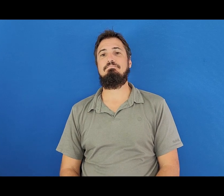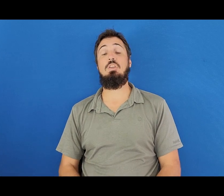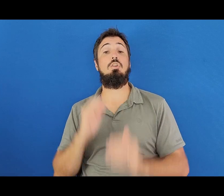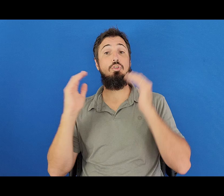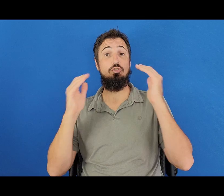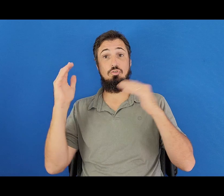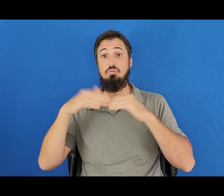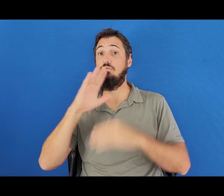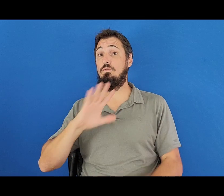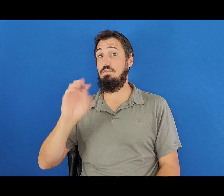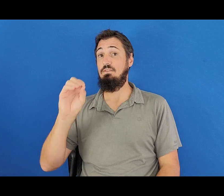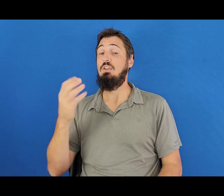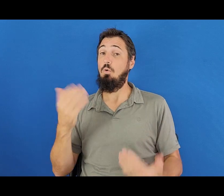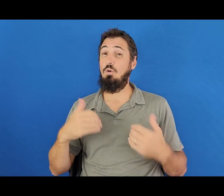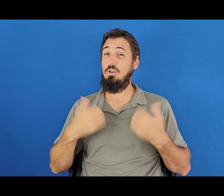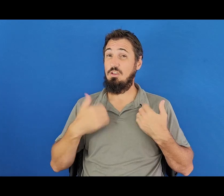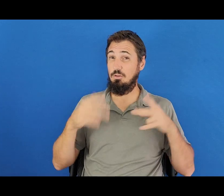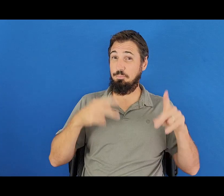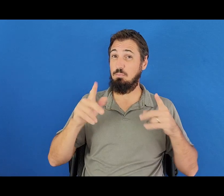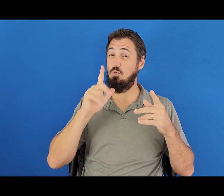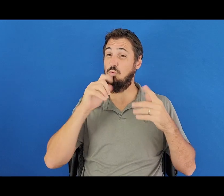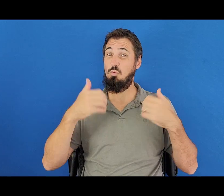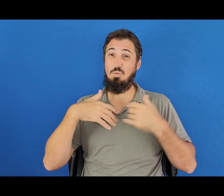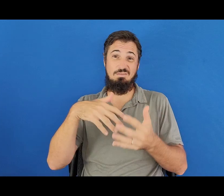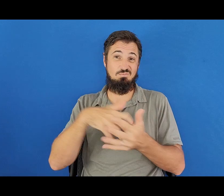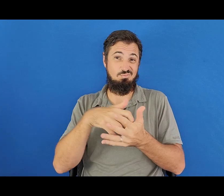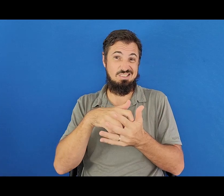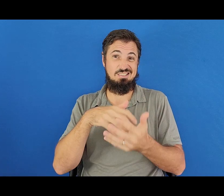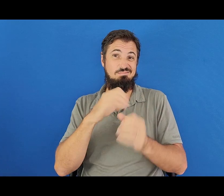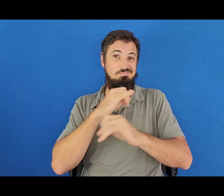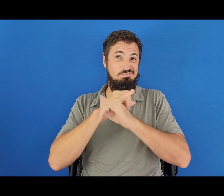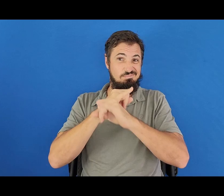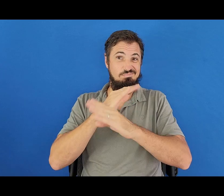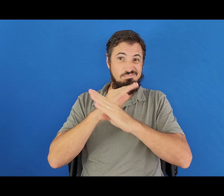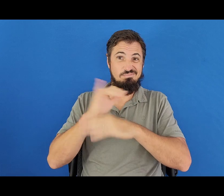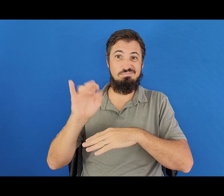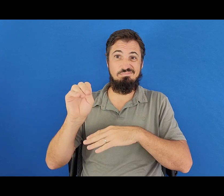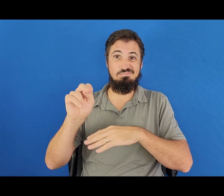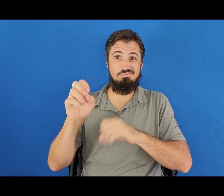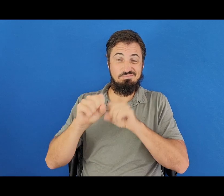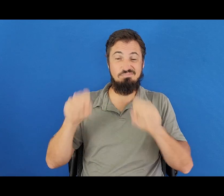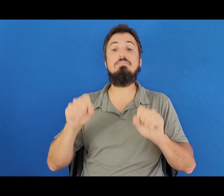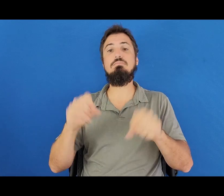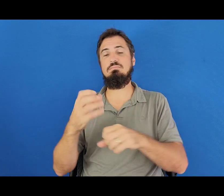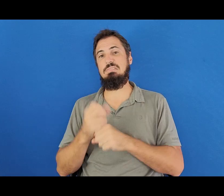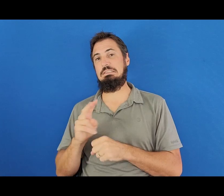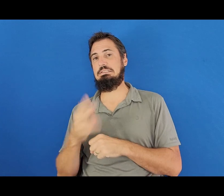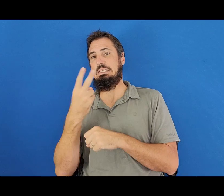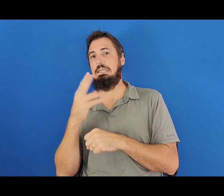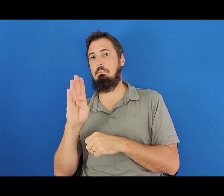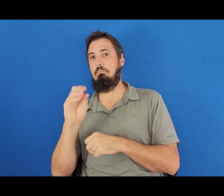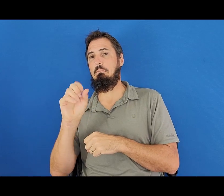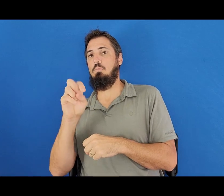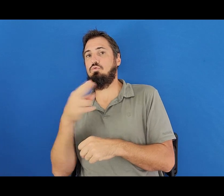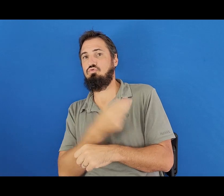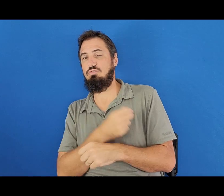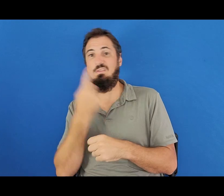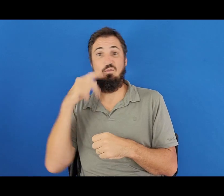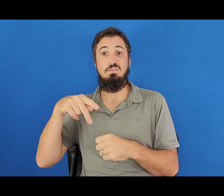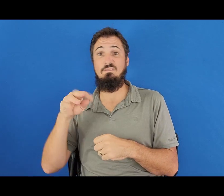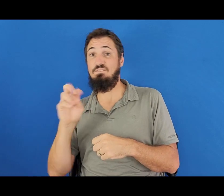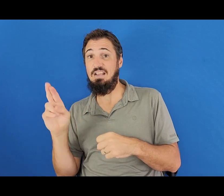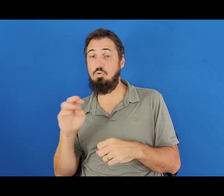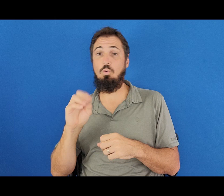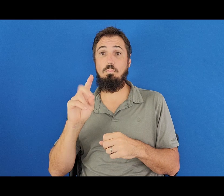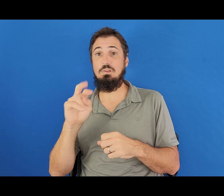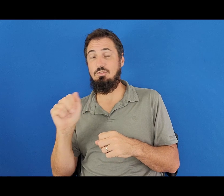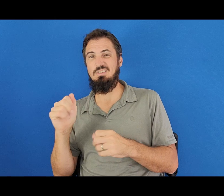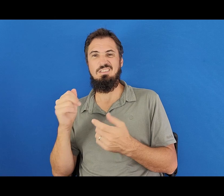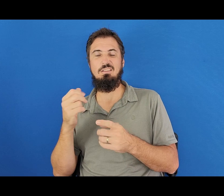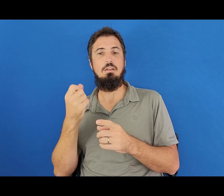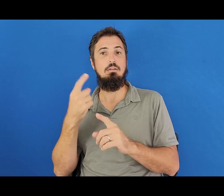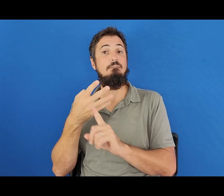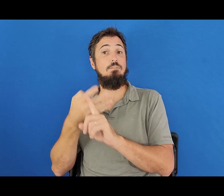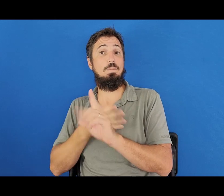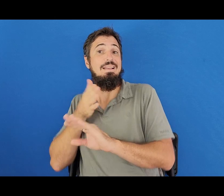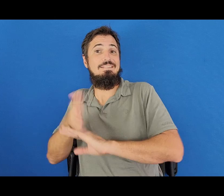Adults 50 and older, and younger people with weakened immune systems, are eligible for a second booster of the Pfizer or Moderna vaccines - four months after their last dose. For younger